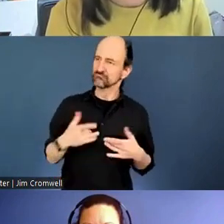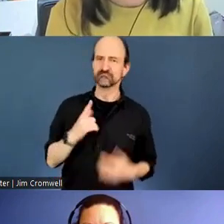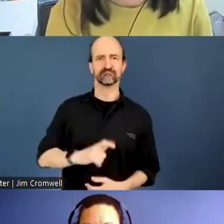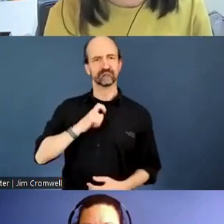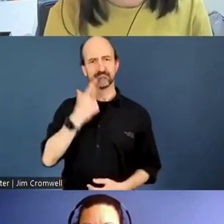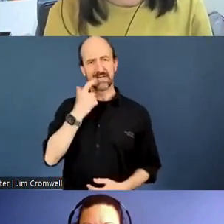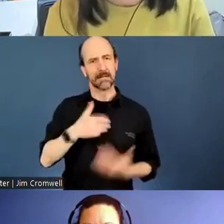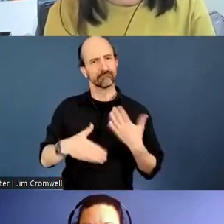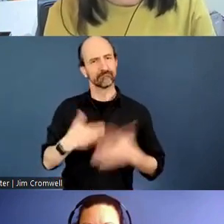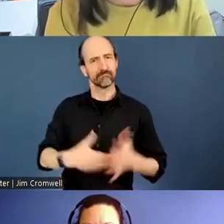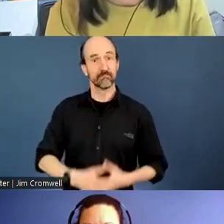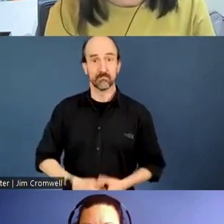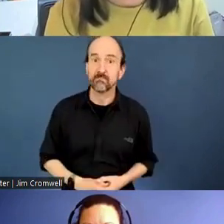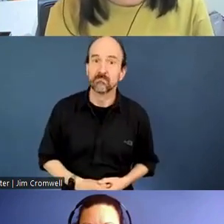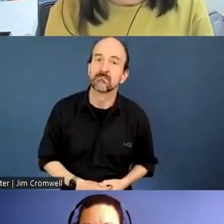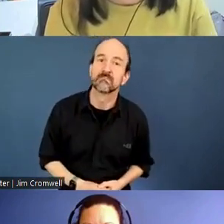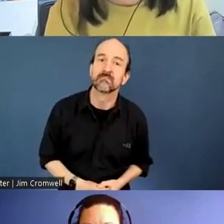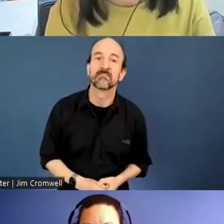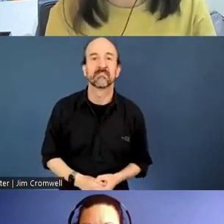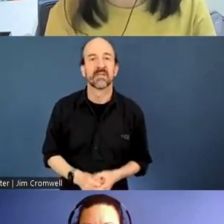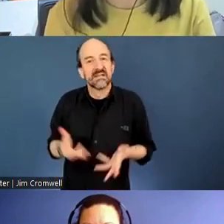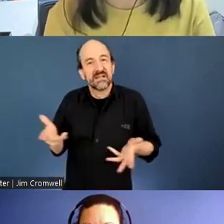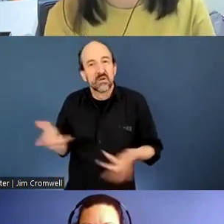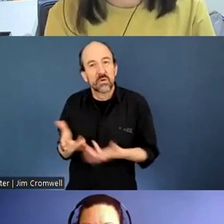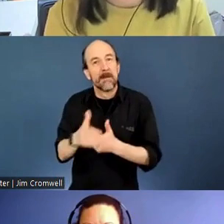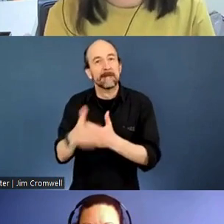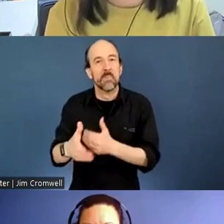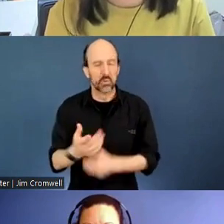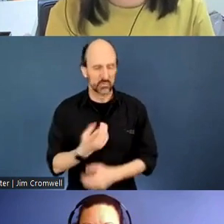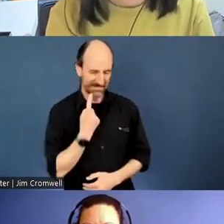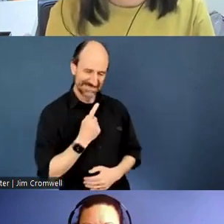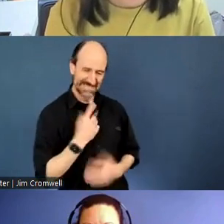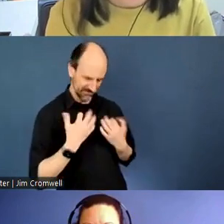It promotes learning more about the self and at the same